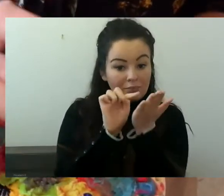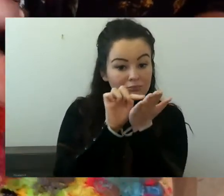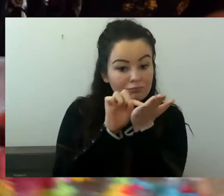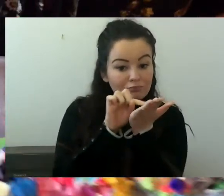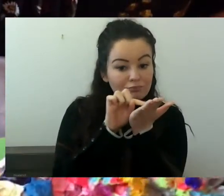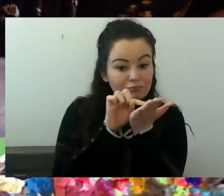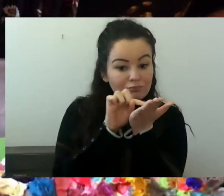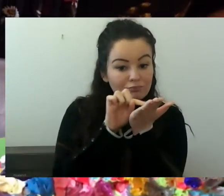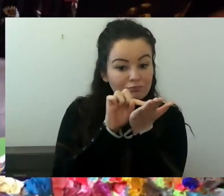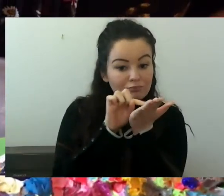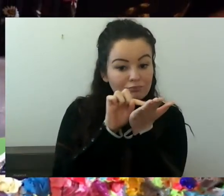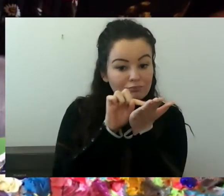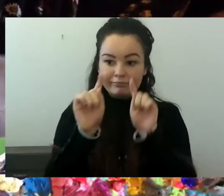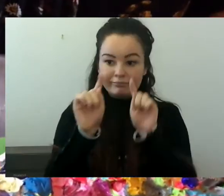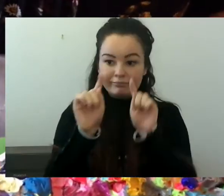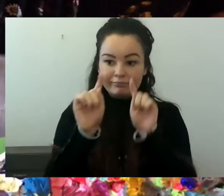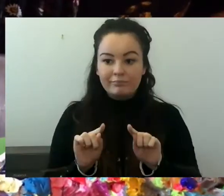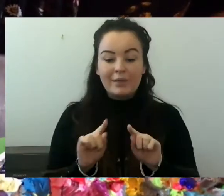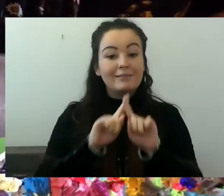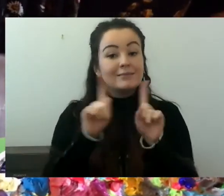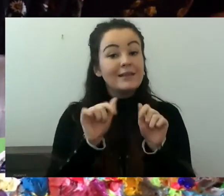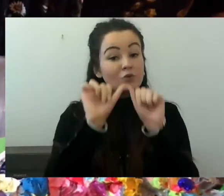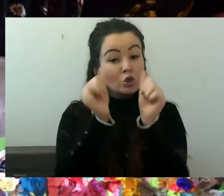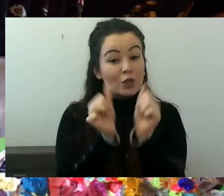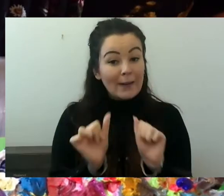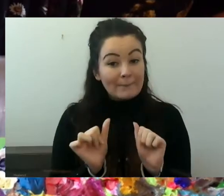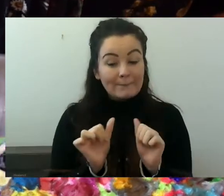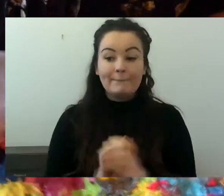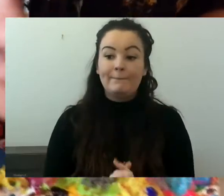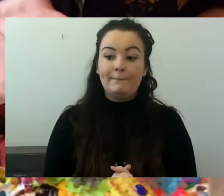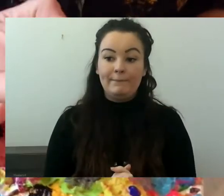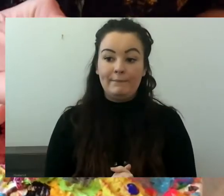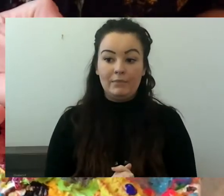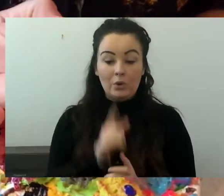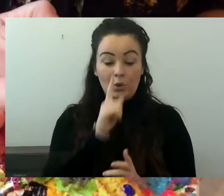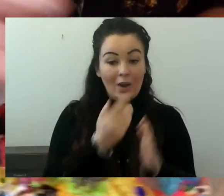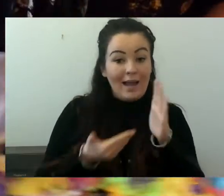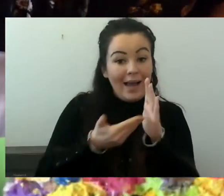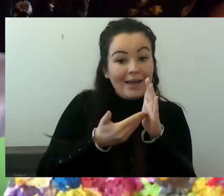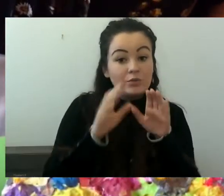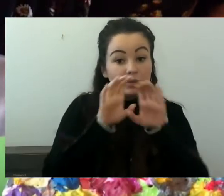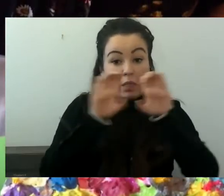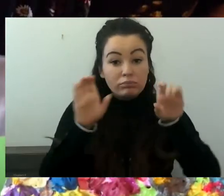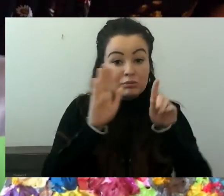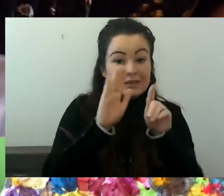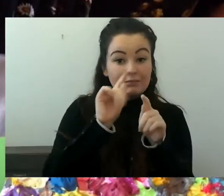circles and shapes. They can go over your bricks